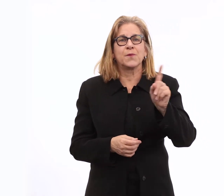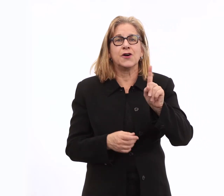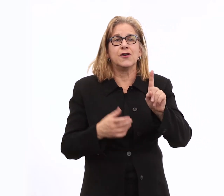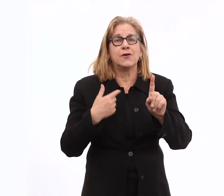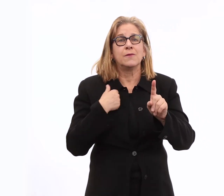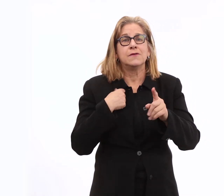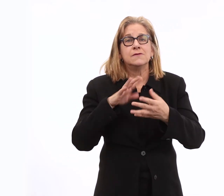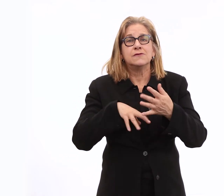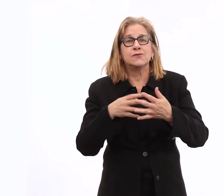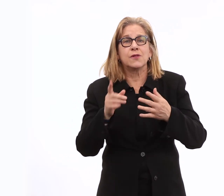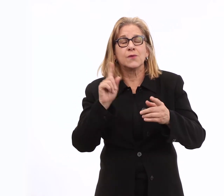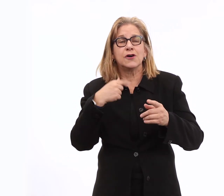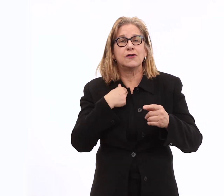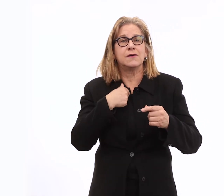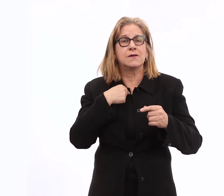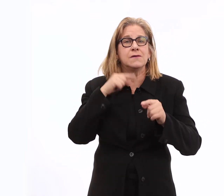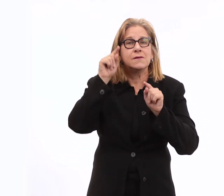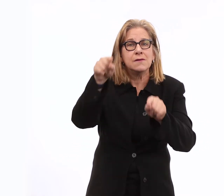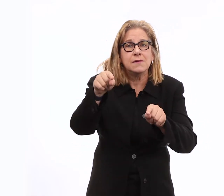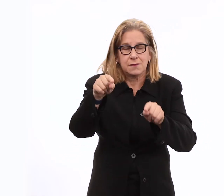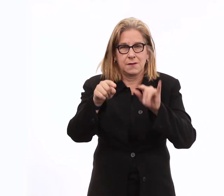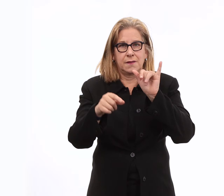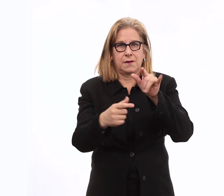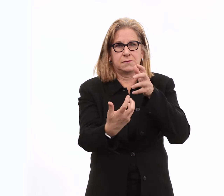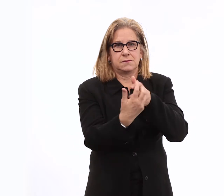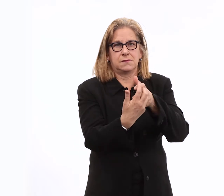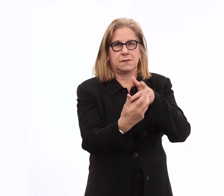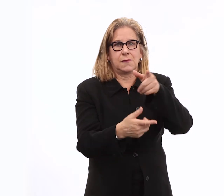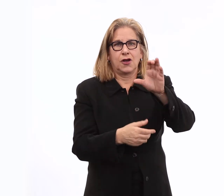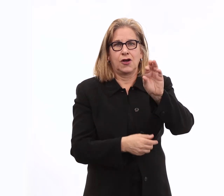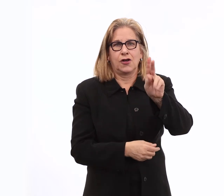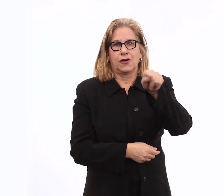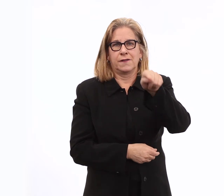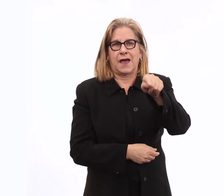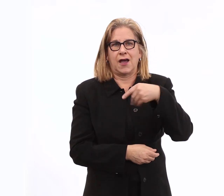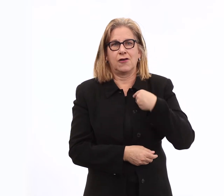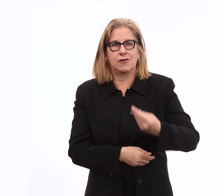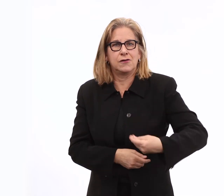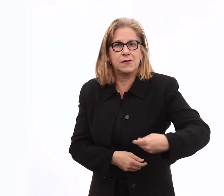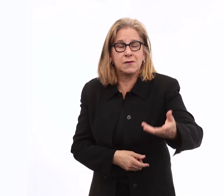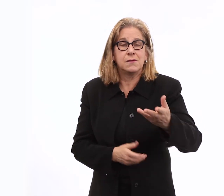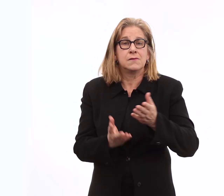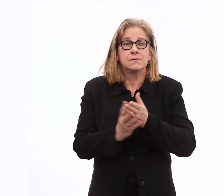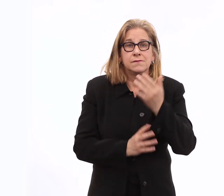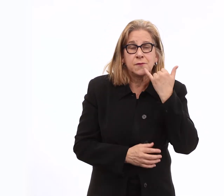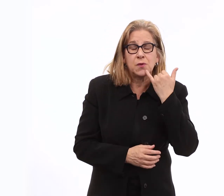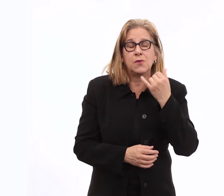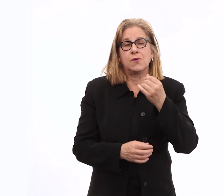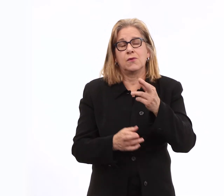You can also turn in a copy of the form my mail. The court will notify you by mail or phone if the request was granted.